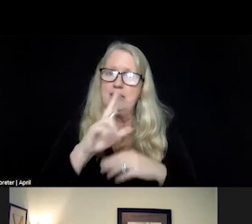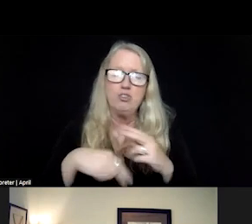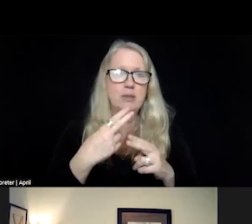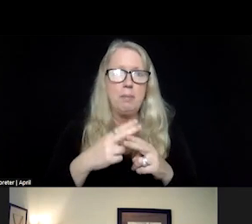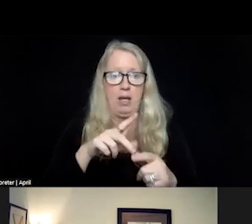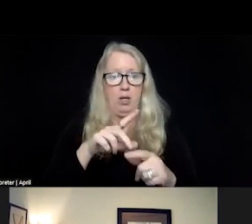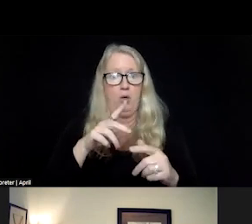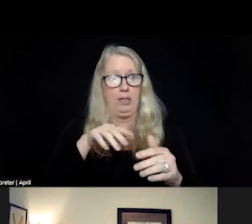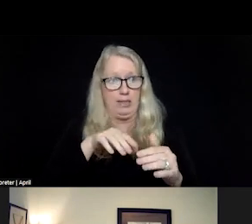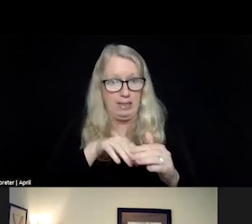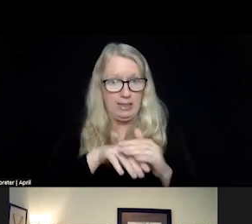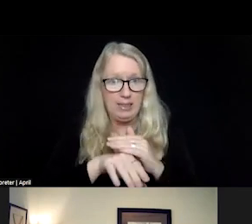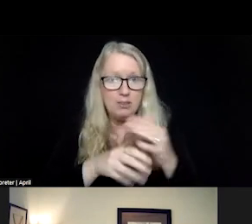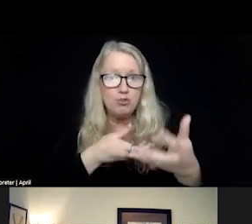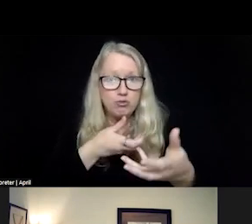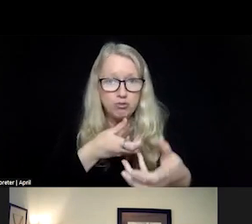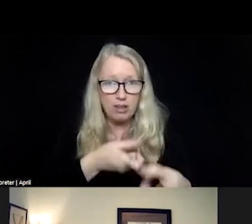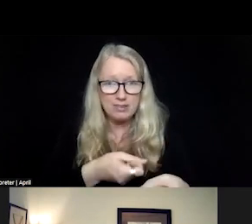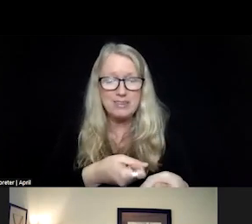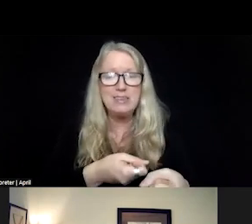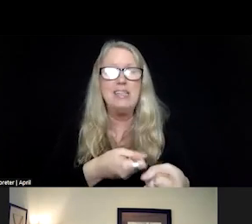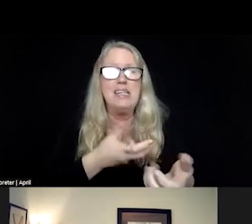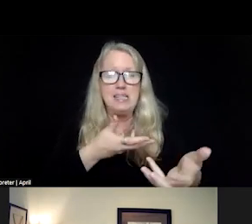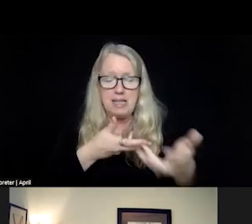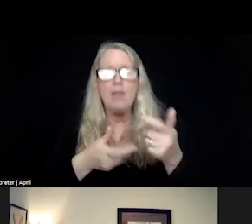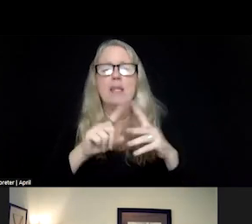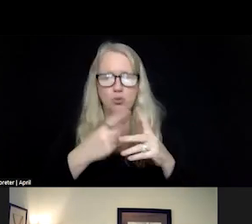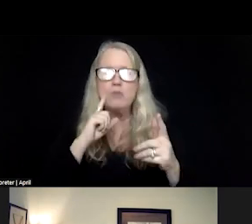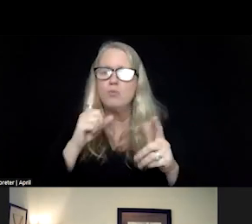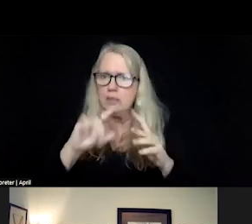IN AND ONCE YOU GET IN, YOU CAN ADMINISTER THAT YOU KNOW THAT